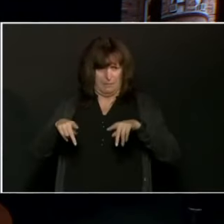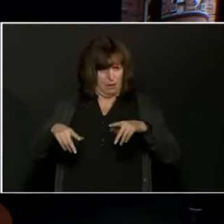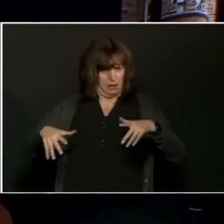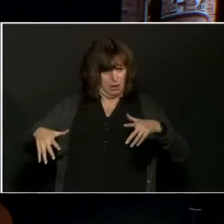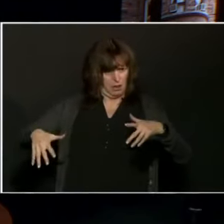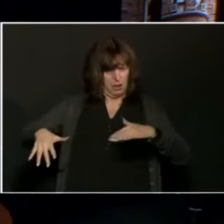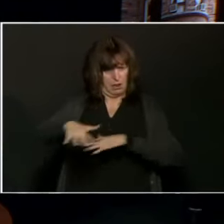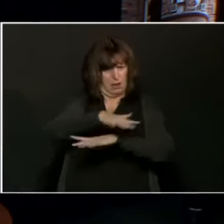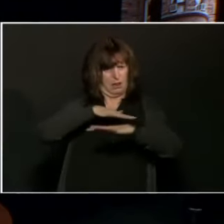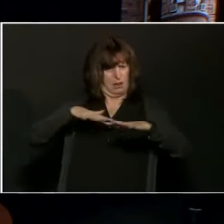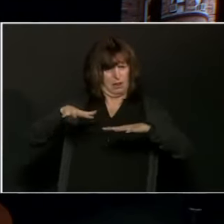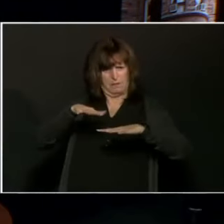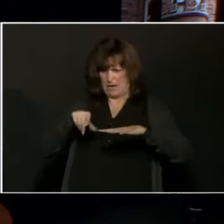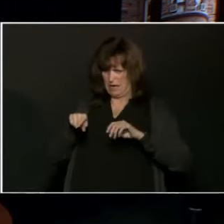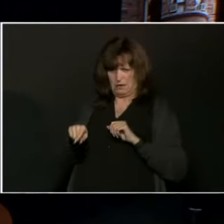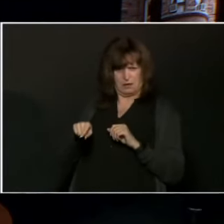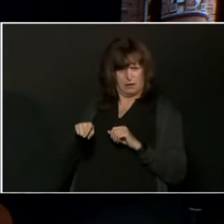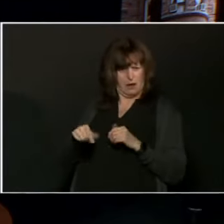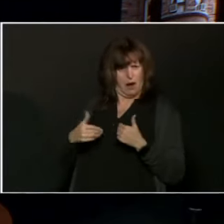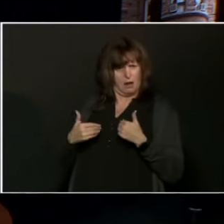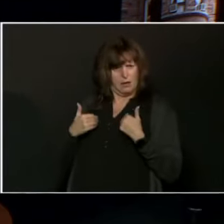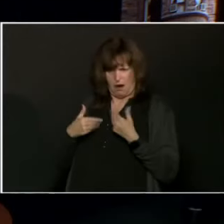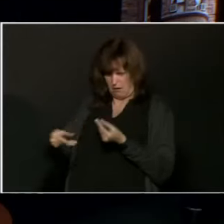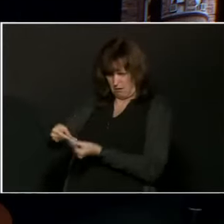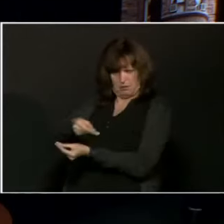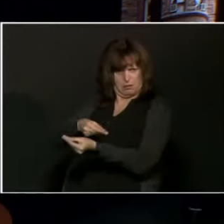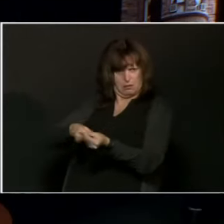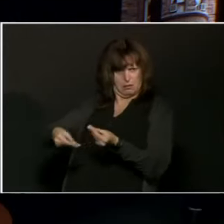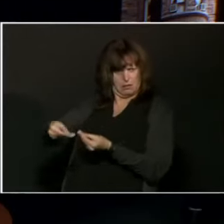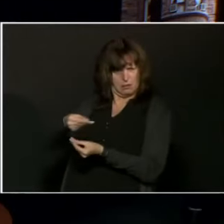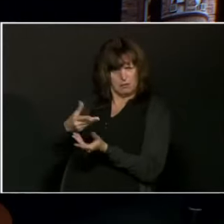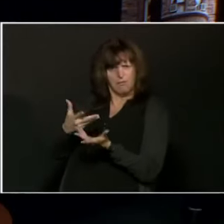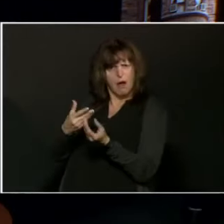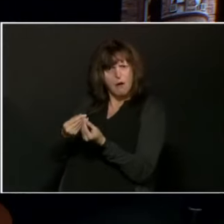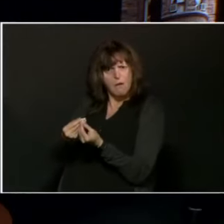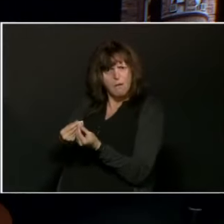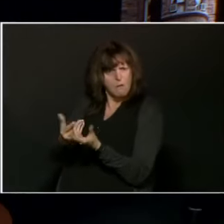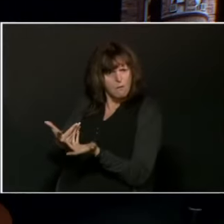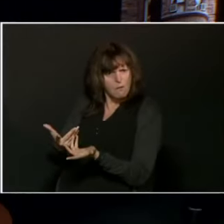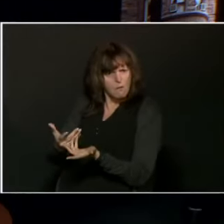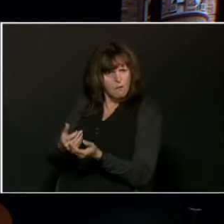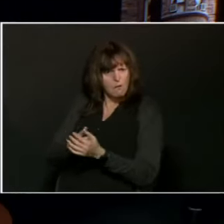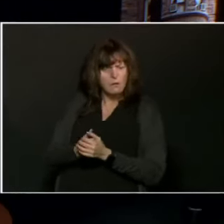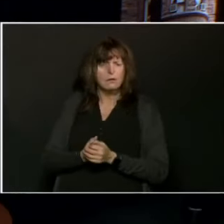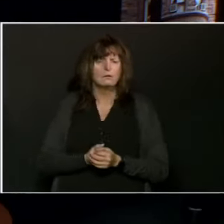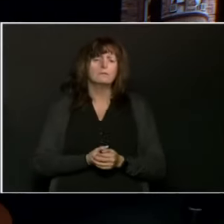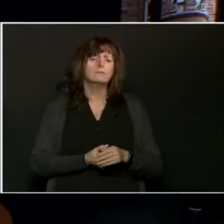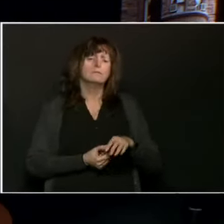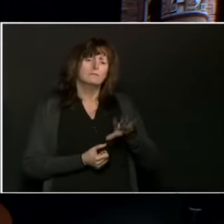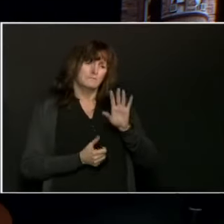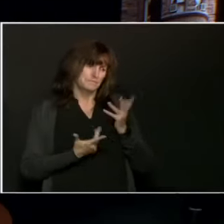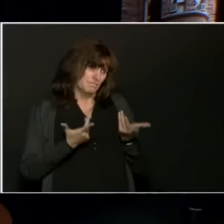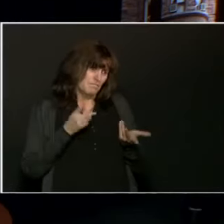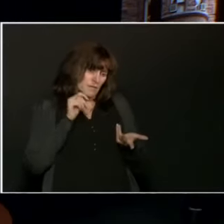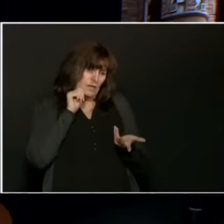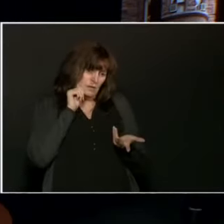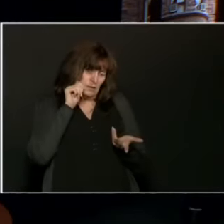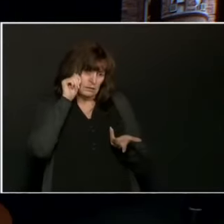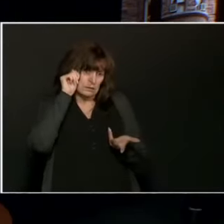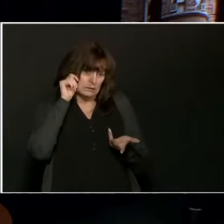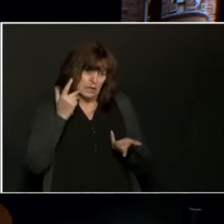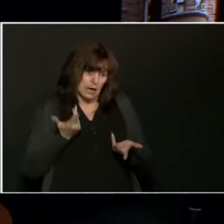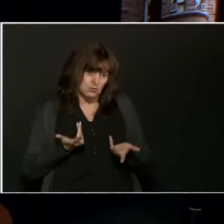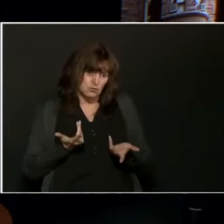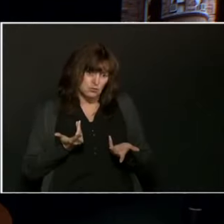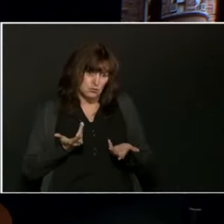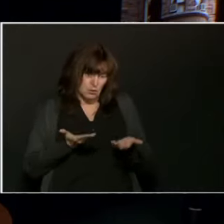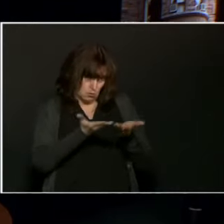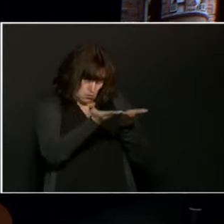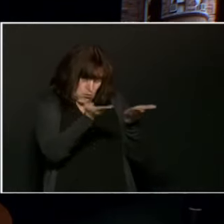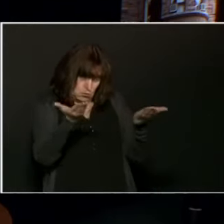MENTIONED ANY KIND OF SETTING A